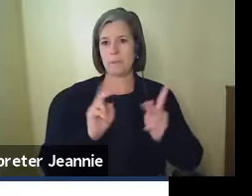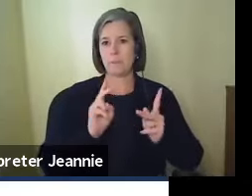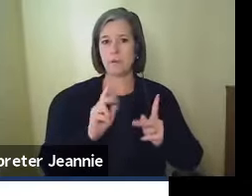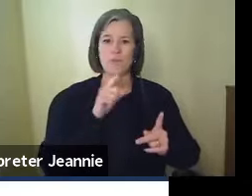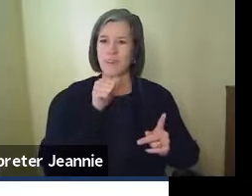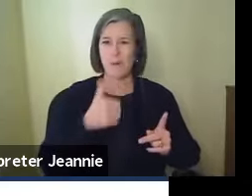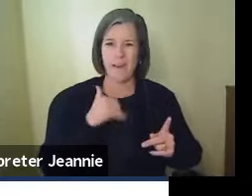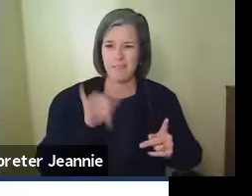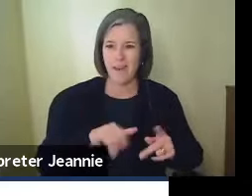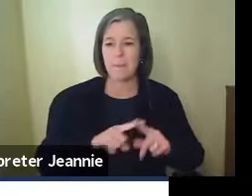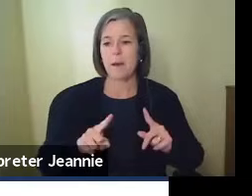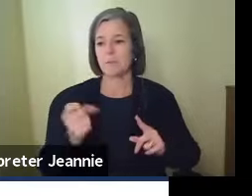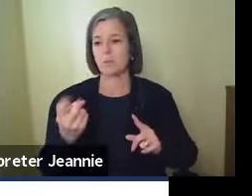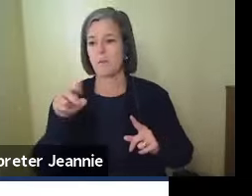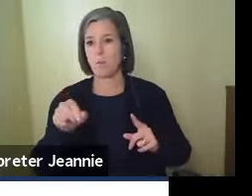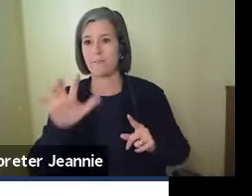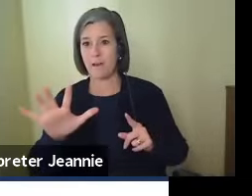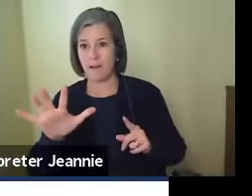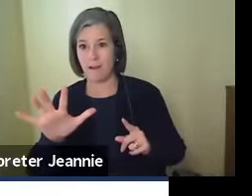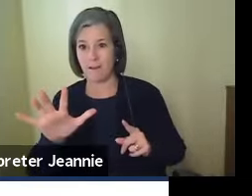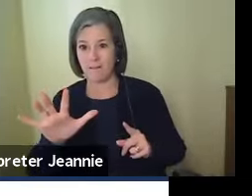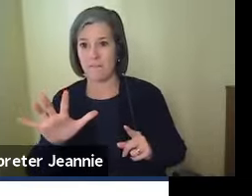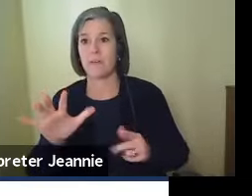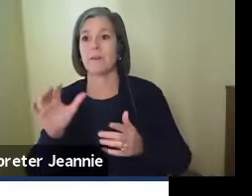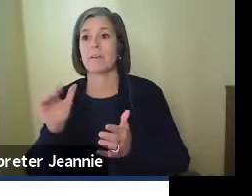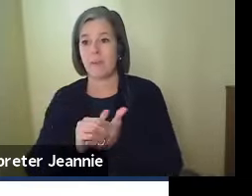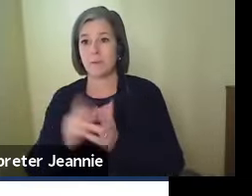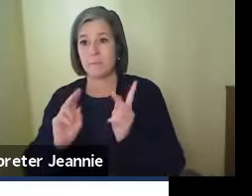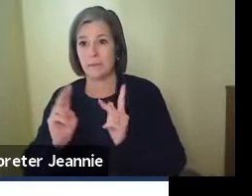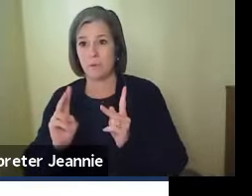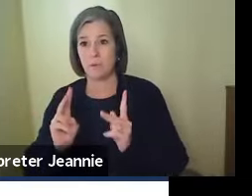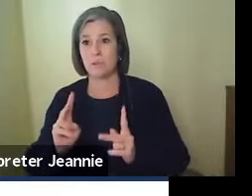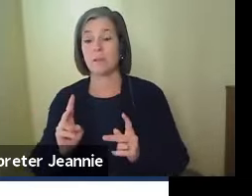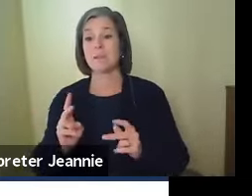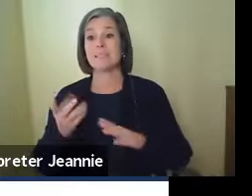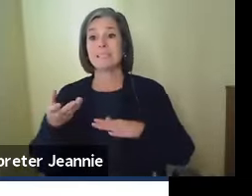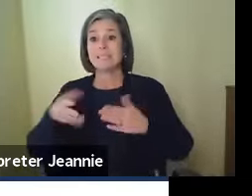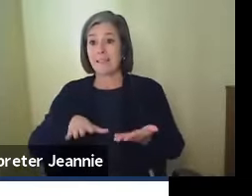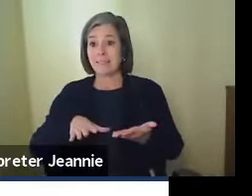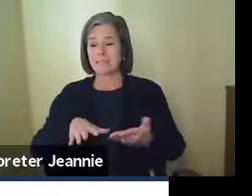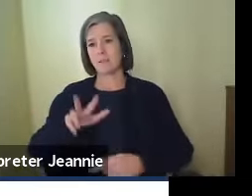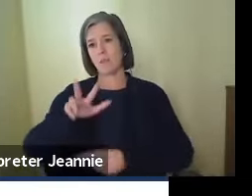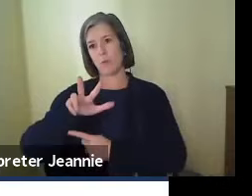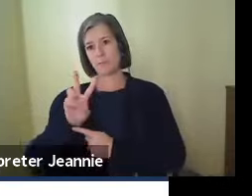people and we had 36 deaths among that group. If we had had the Moderna vaccine